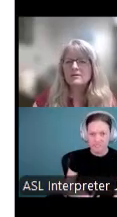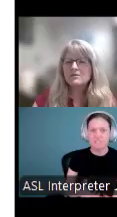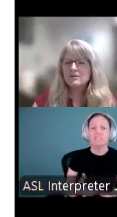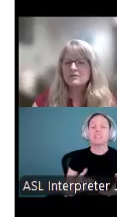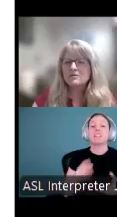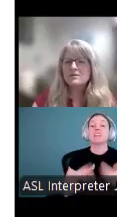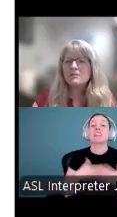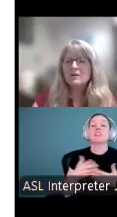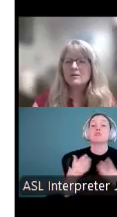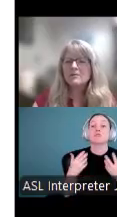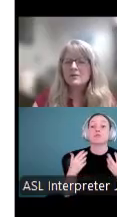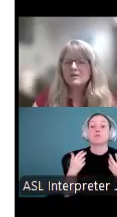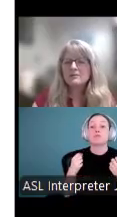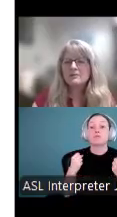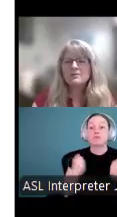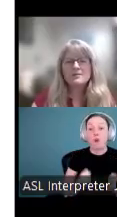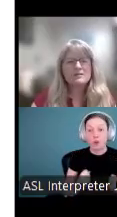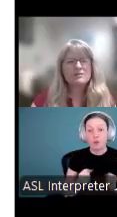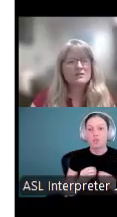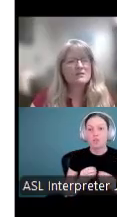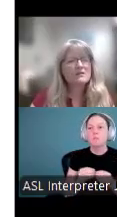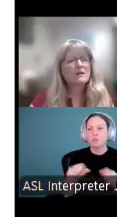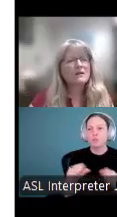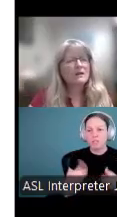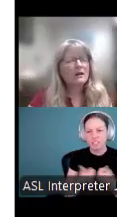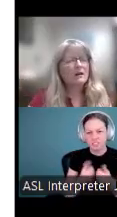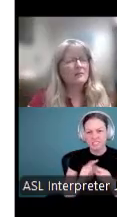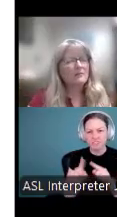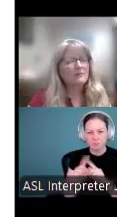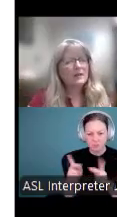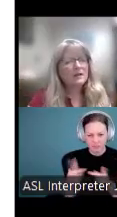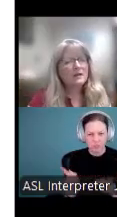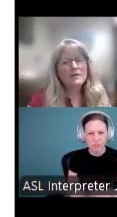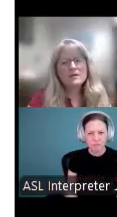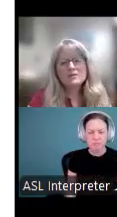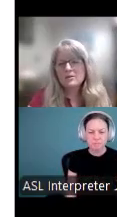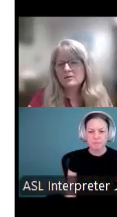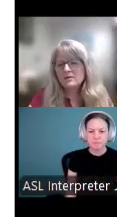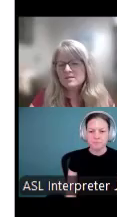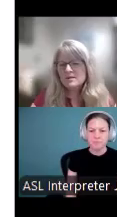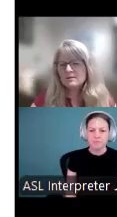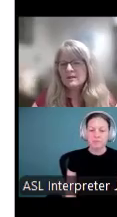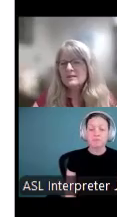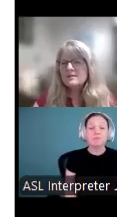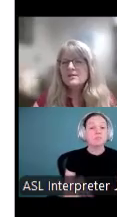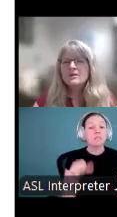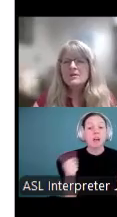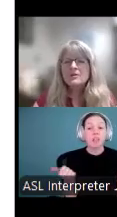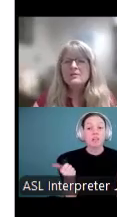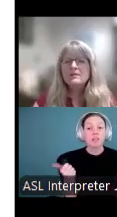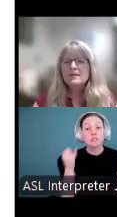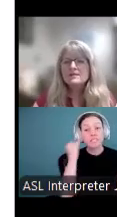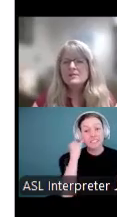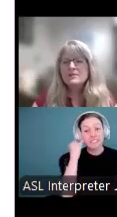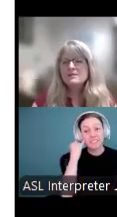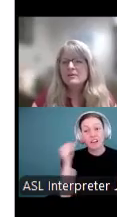you can challenge them more with different positions, another thing too, if there's siblings in the home, that's always a